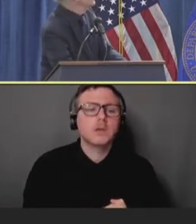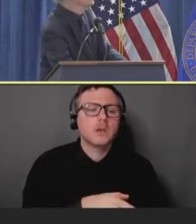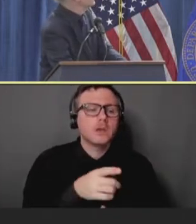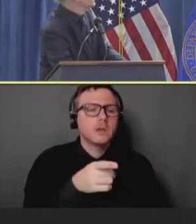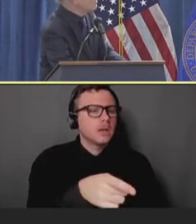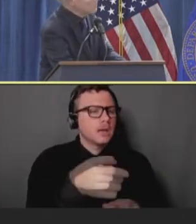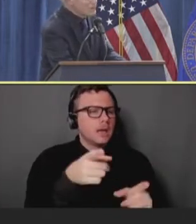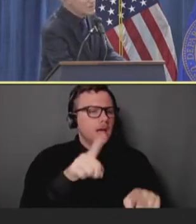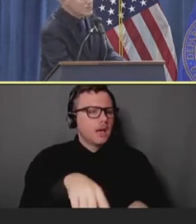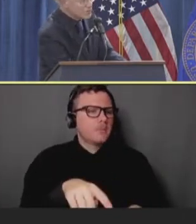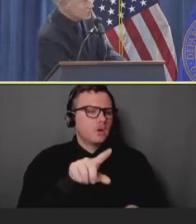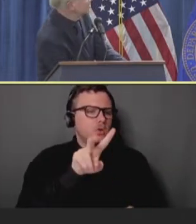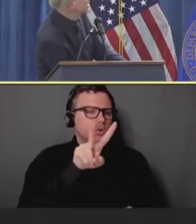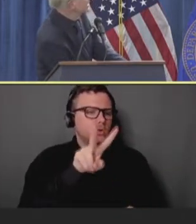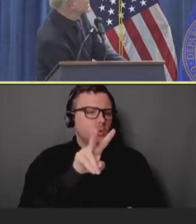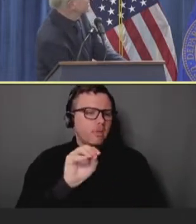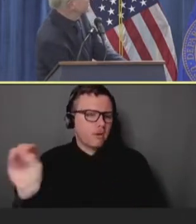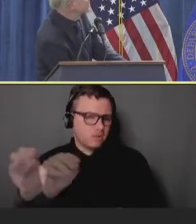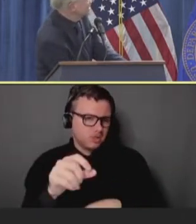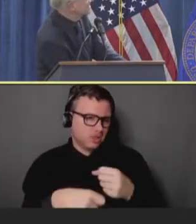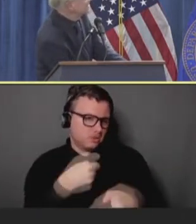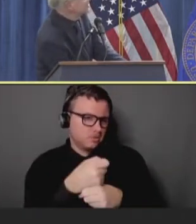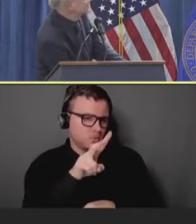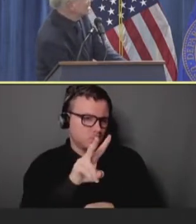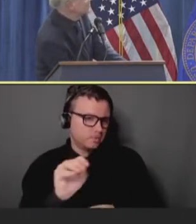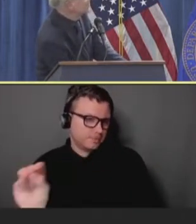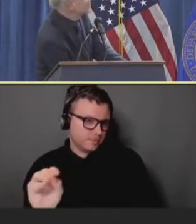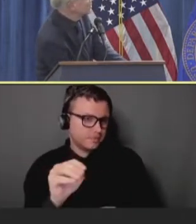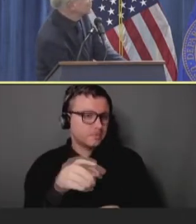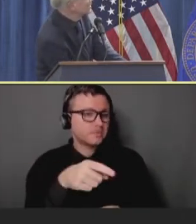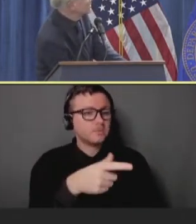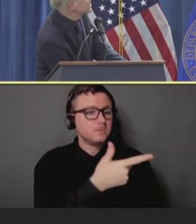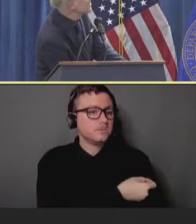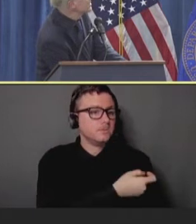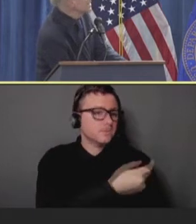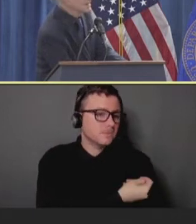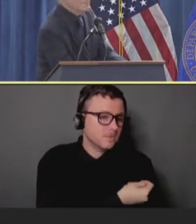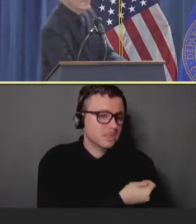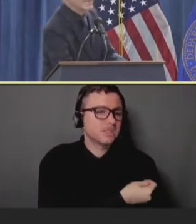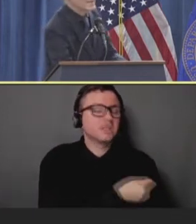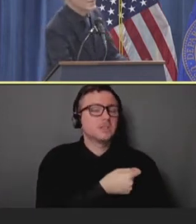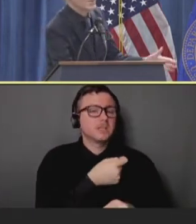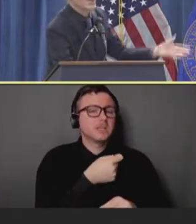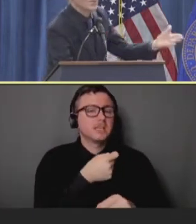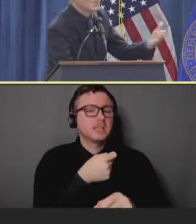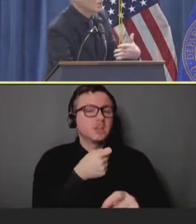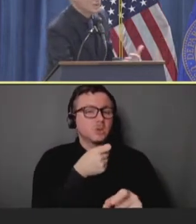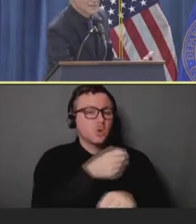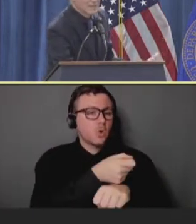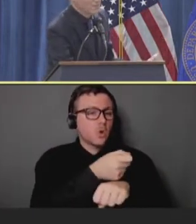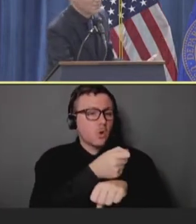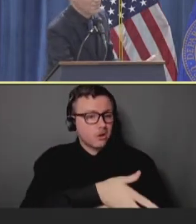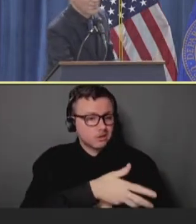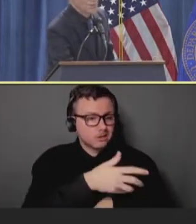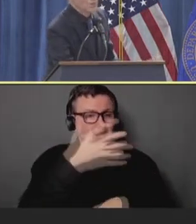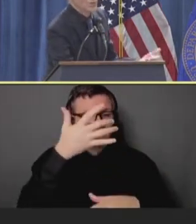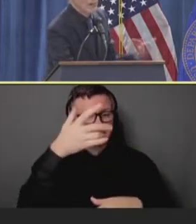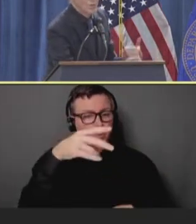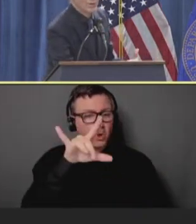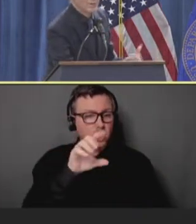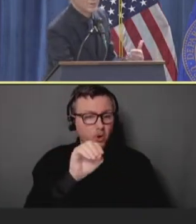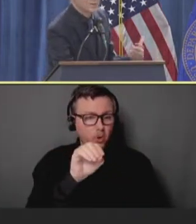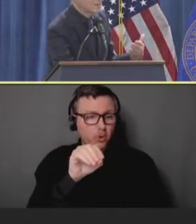the outbreaks of circulating vaccine derived polio virus, causing polio outbreaks, the